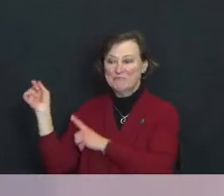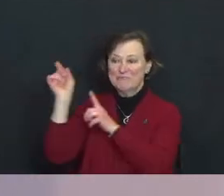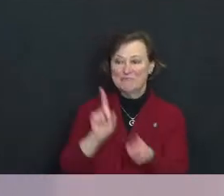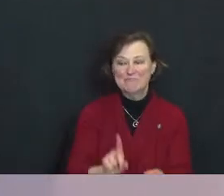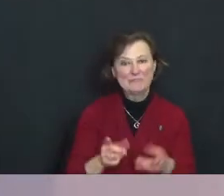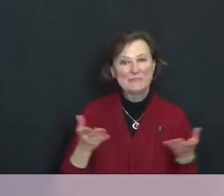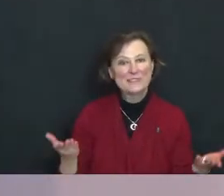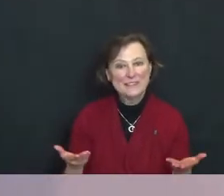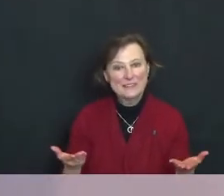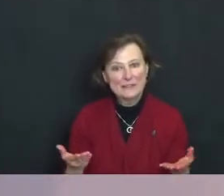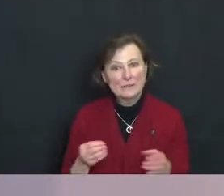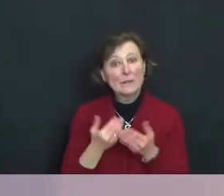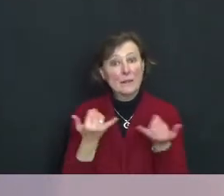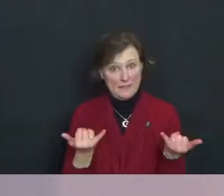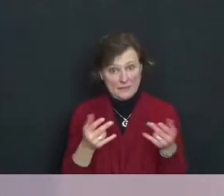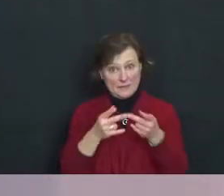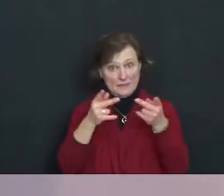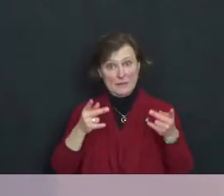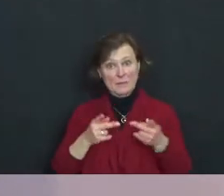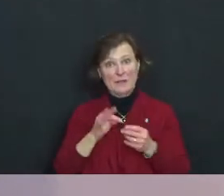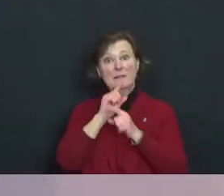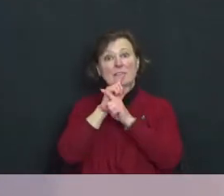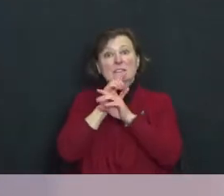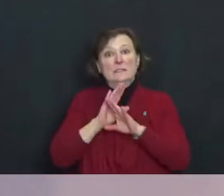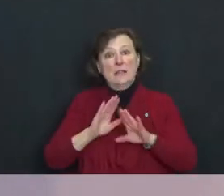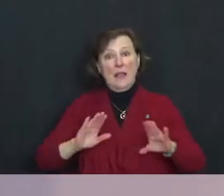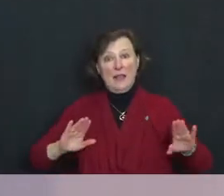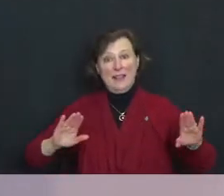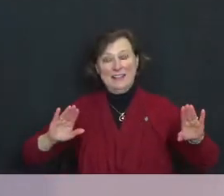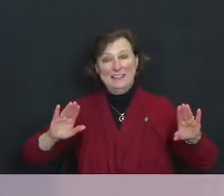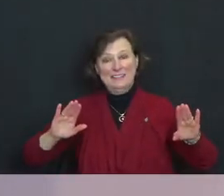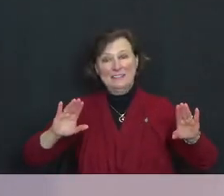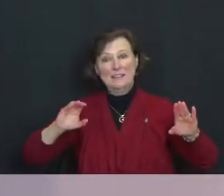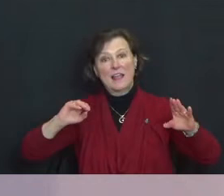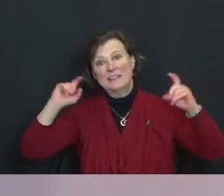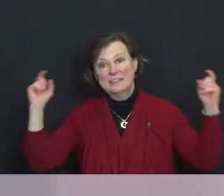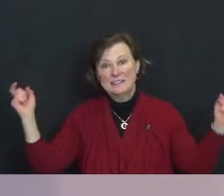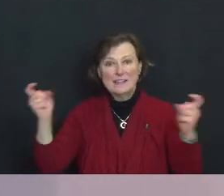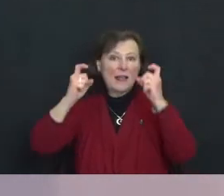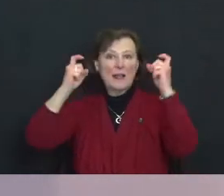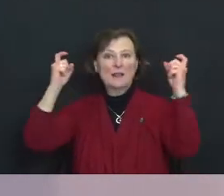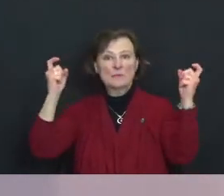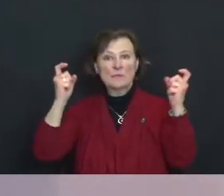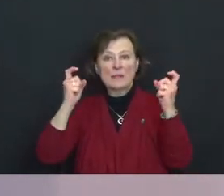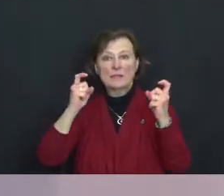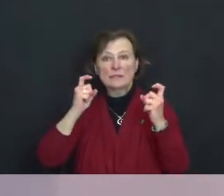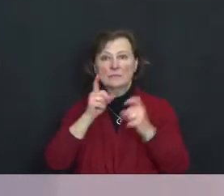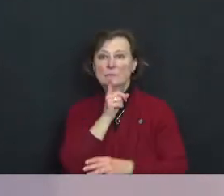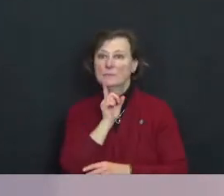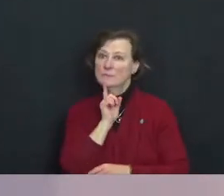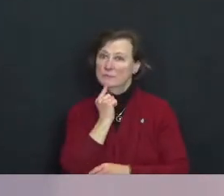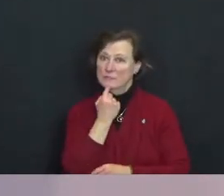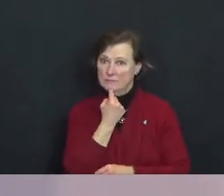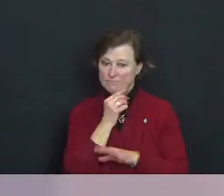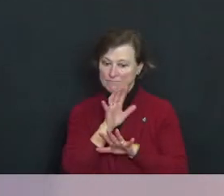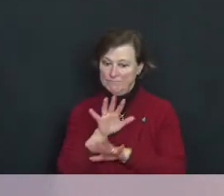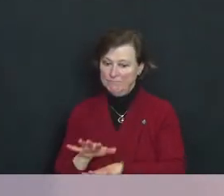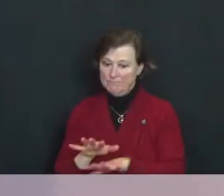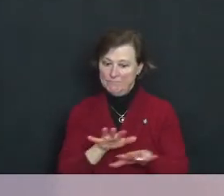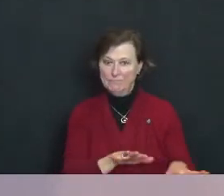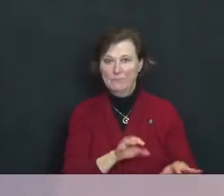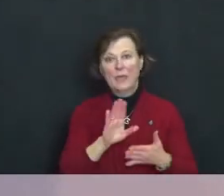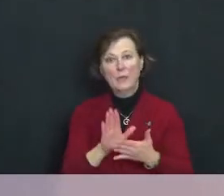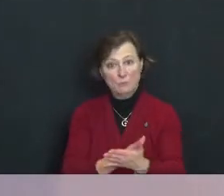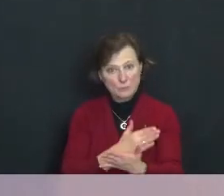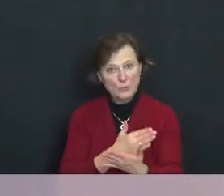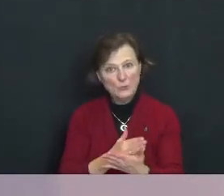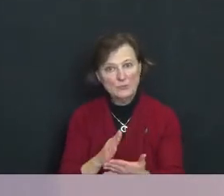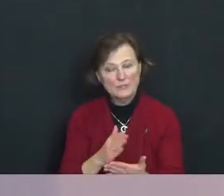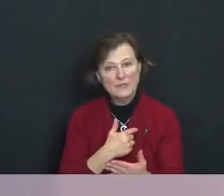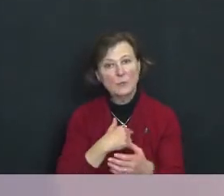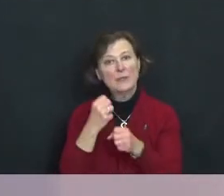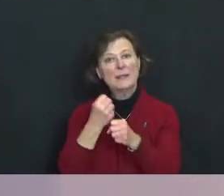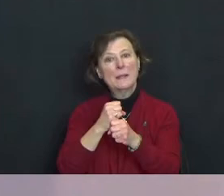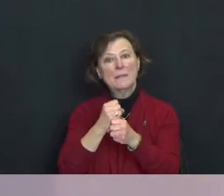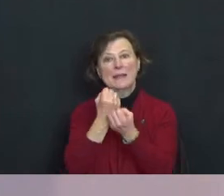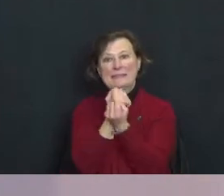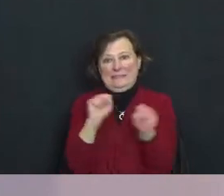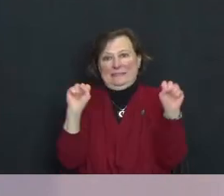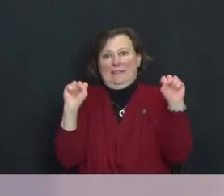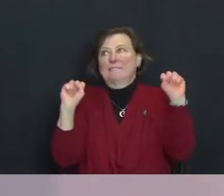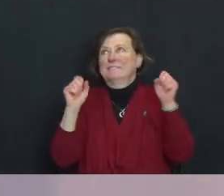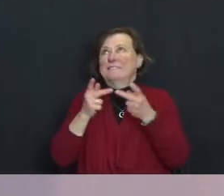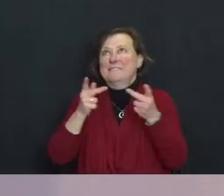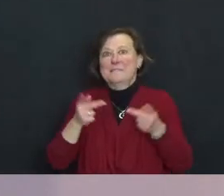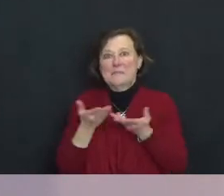In this place of silence and celebration solemnity and music we make a sanctuary and name our